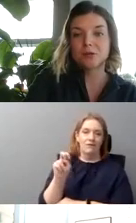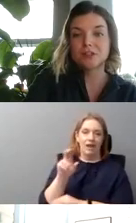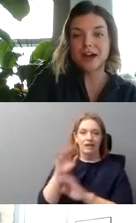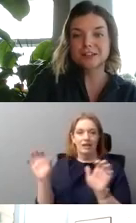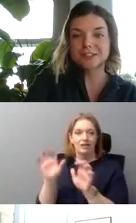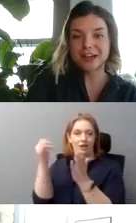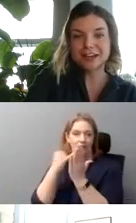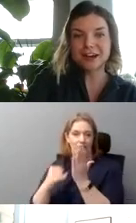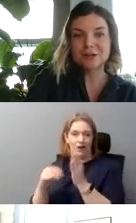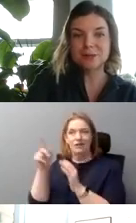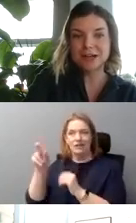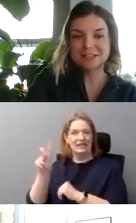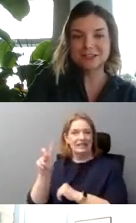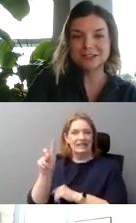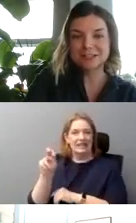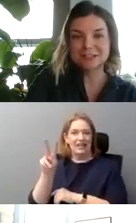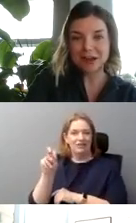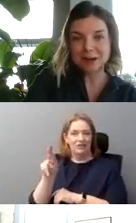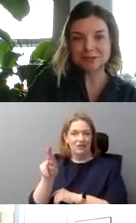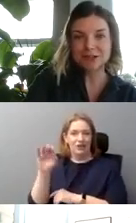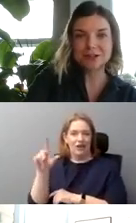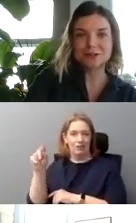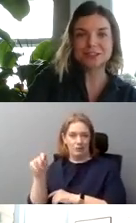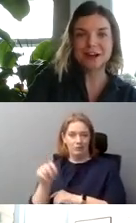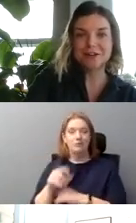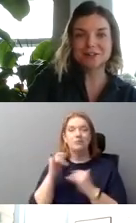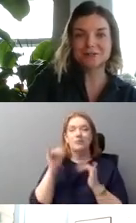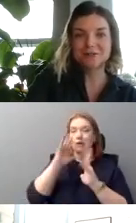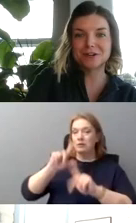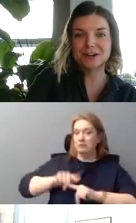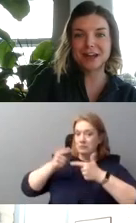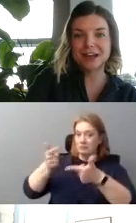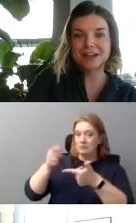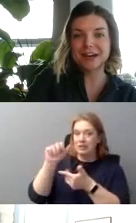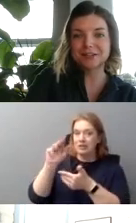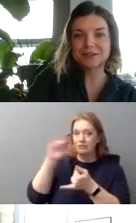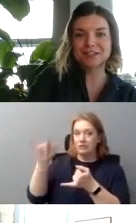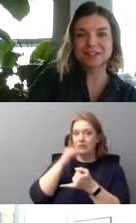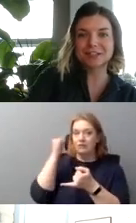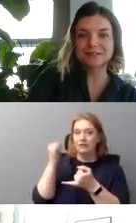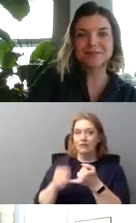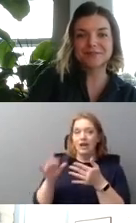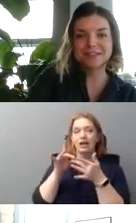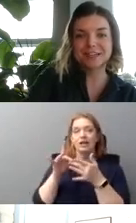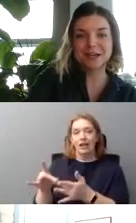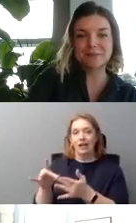With that said, I will pass this on to Sam to close us out for a guided meditation. Thanks Sam!